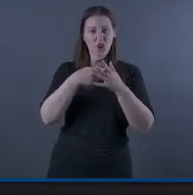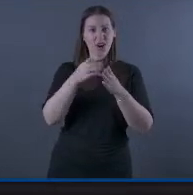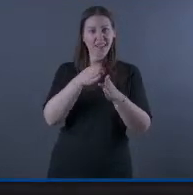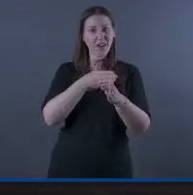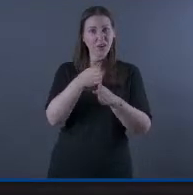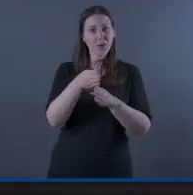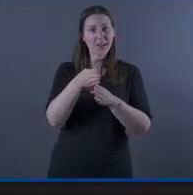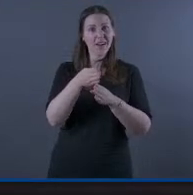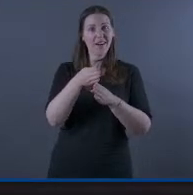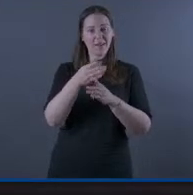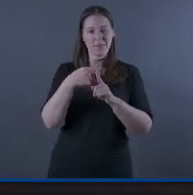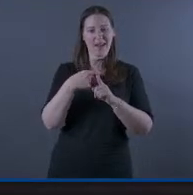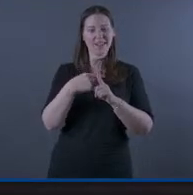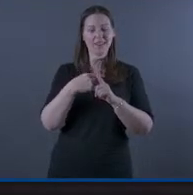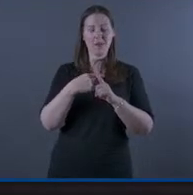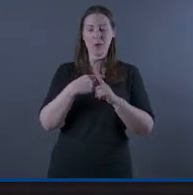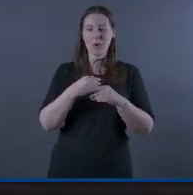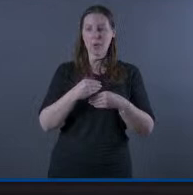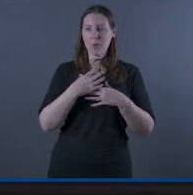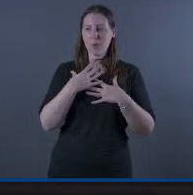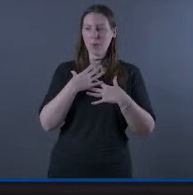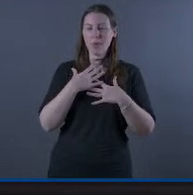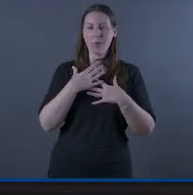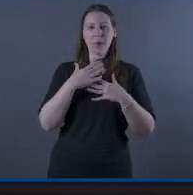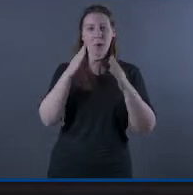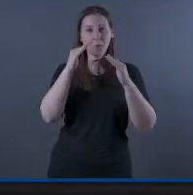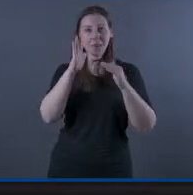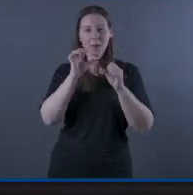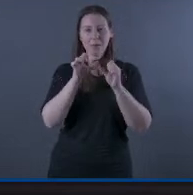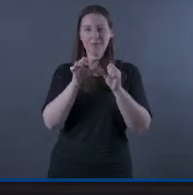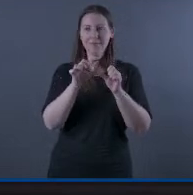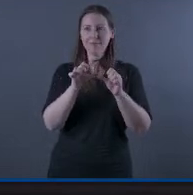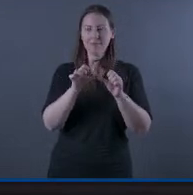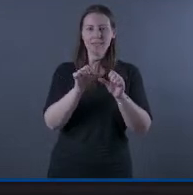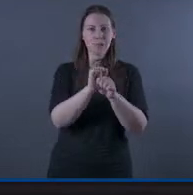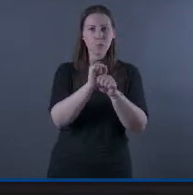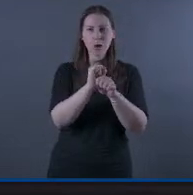that it's both heartwarming to see the gift of vaccine